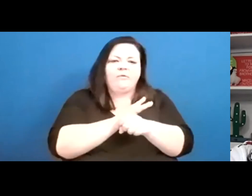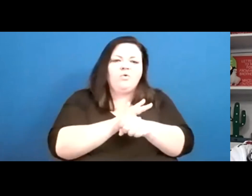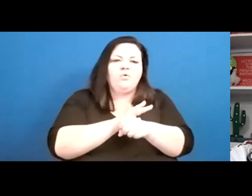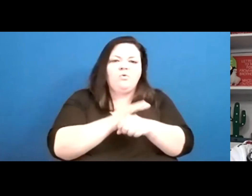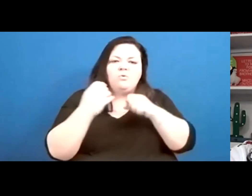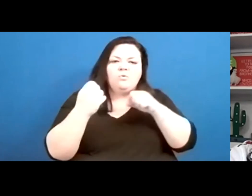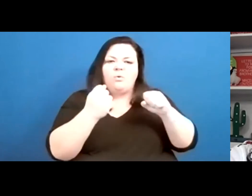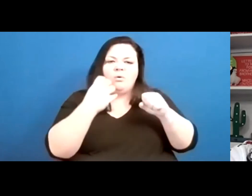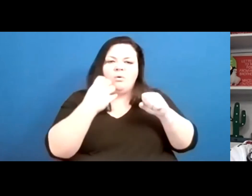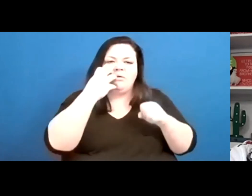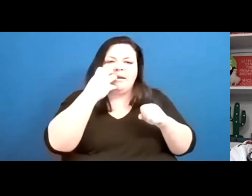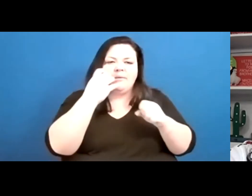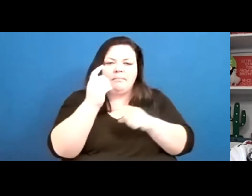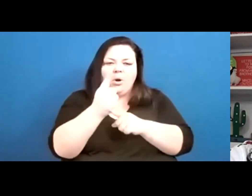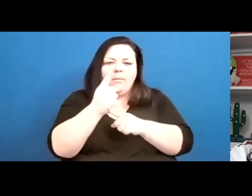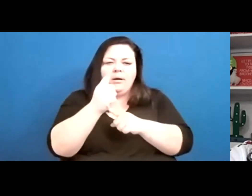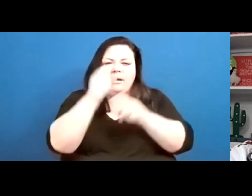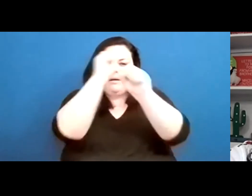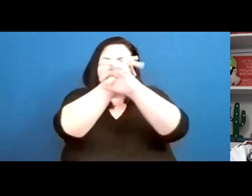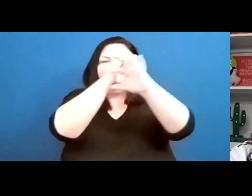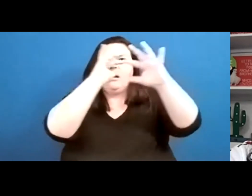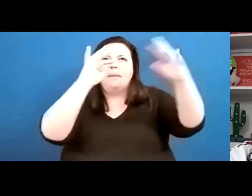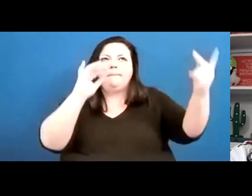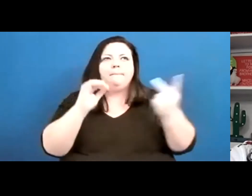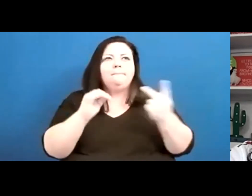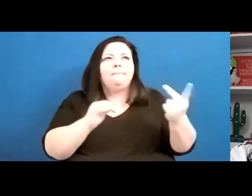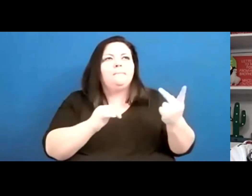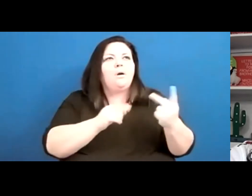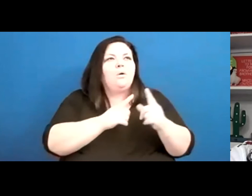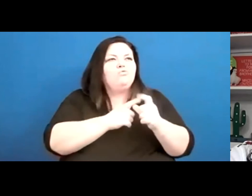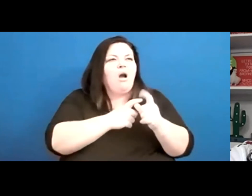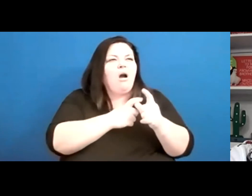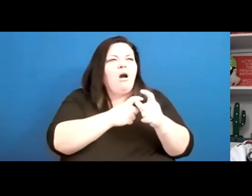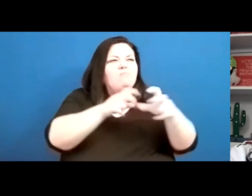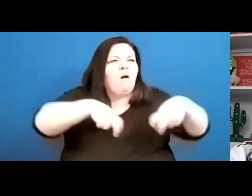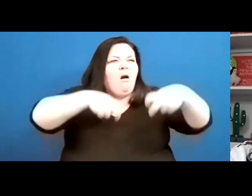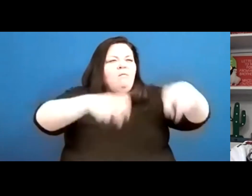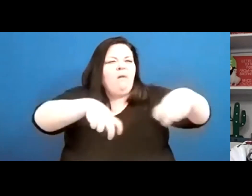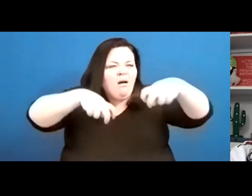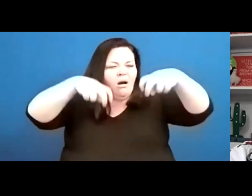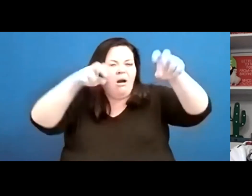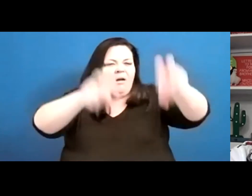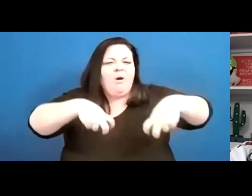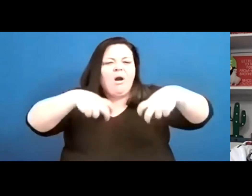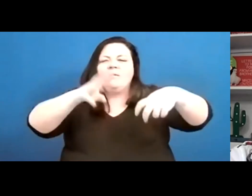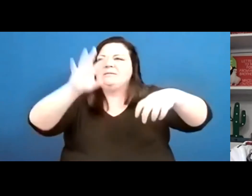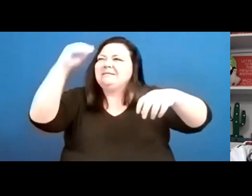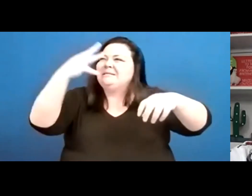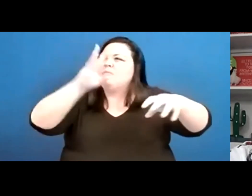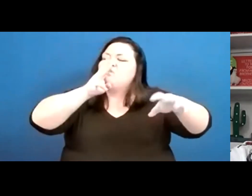For a moment,/ I envisioned just me and the wolf running—// away from the beach, leaving the sun and water behind,/ my hand in his fur, we kept